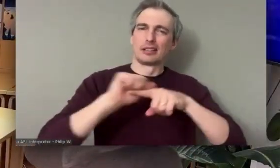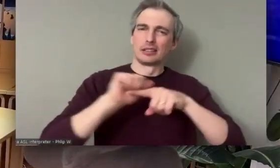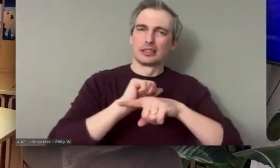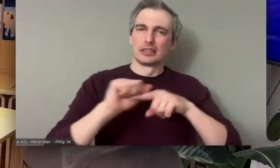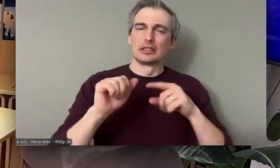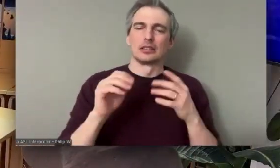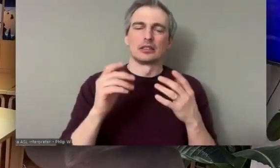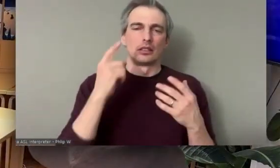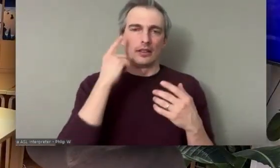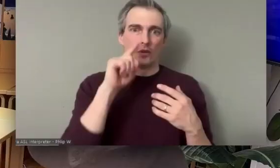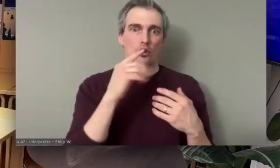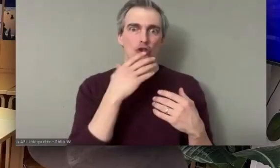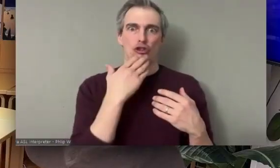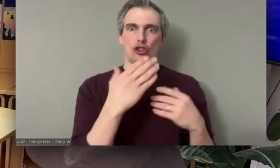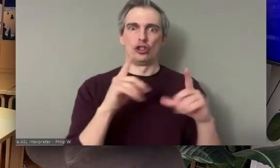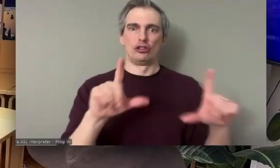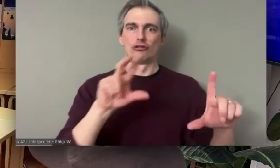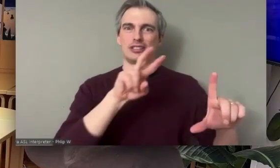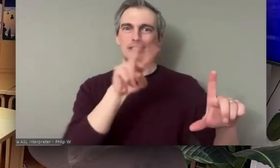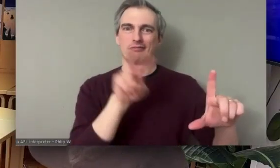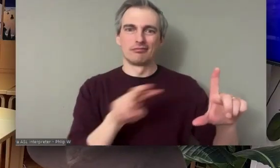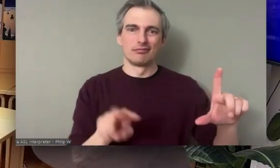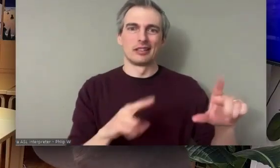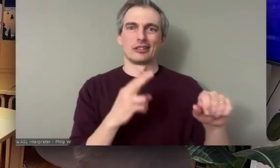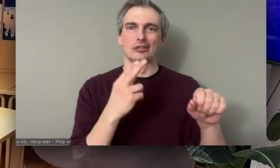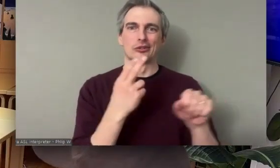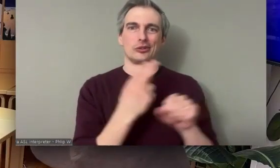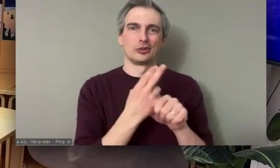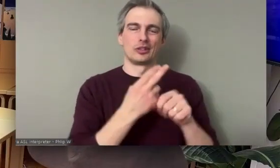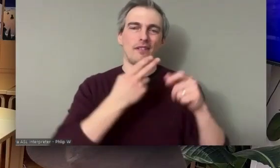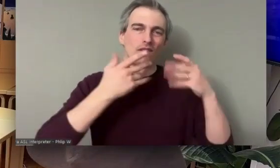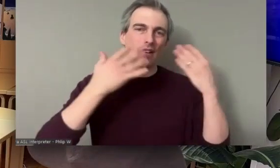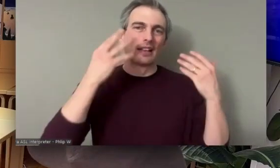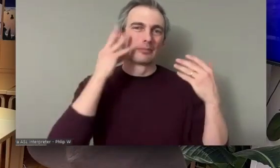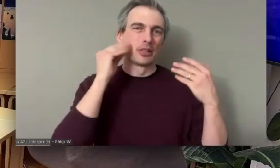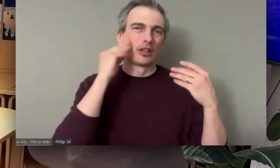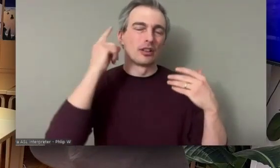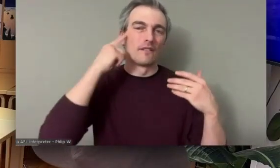good screen reader user experience that developers can follow so that users